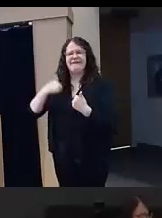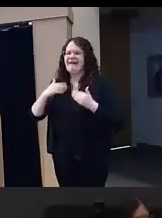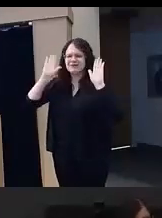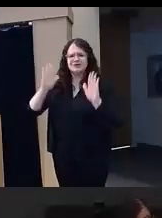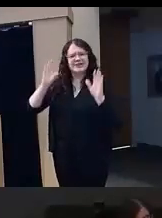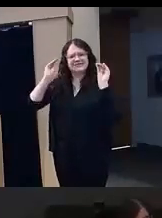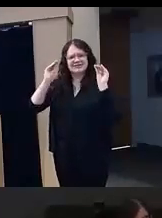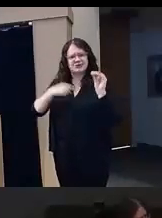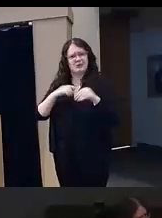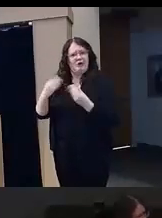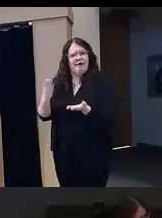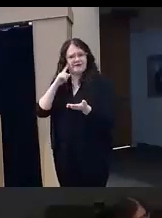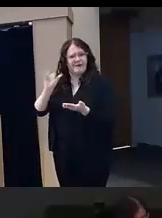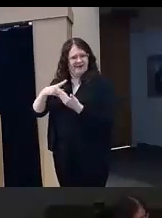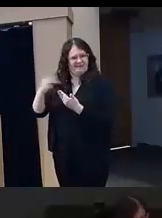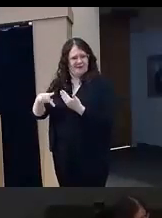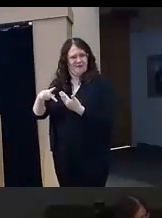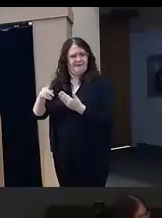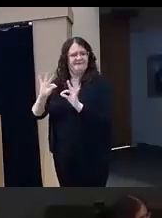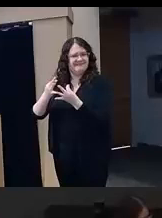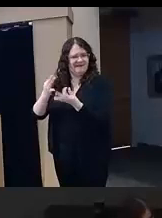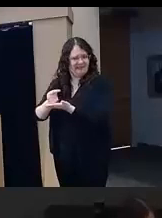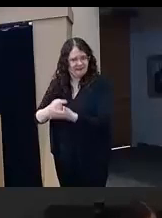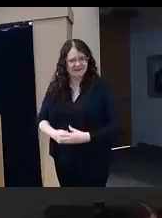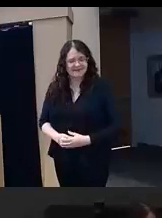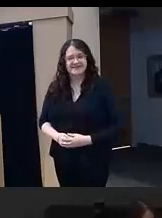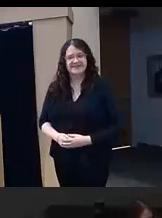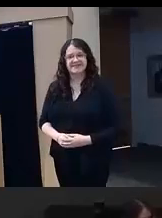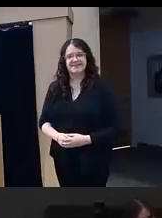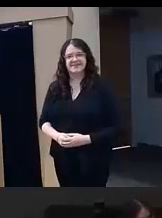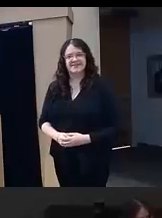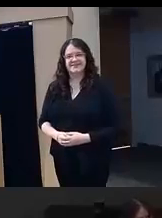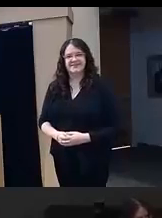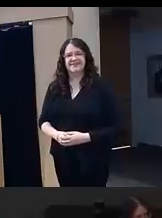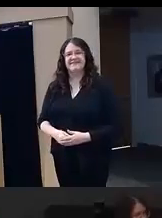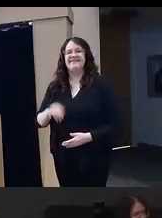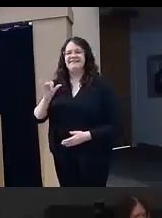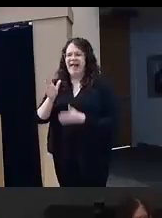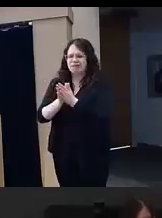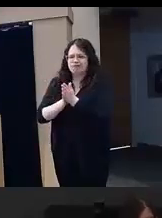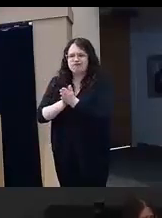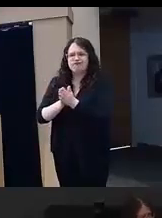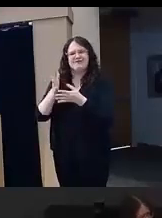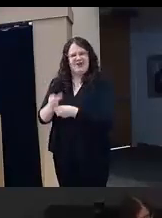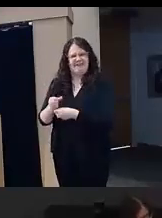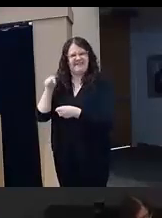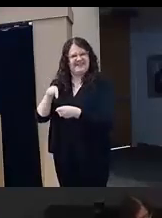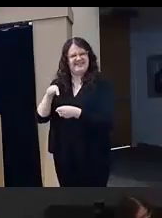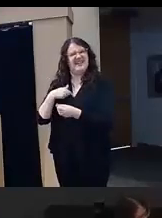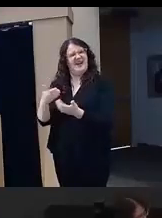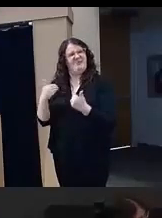program for family therapy I want to have the same Spirit of confidence across our teaching program